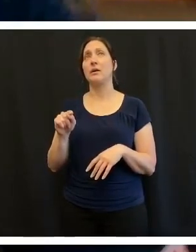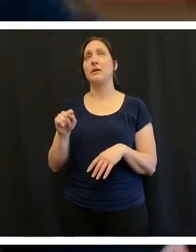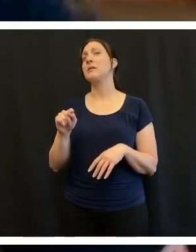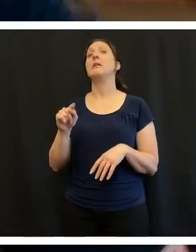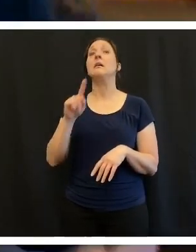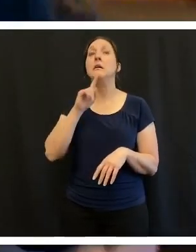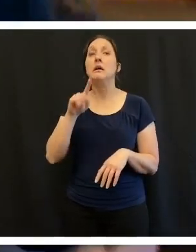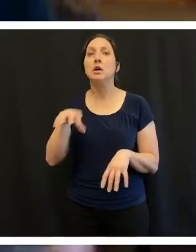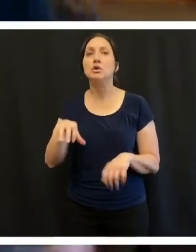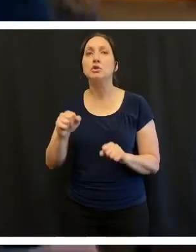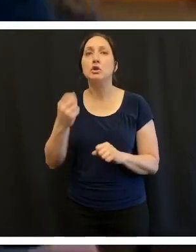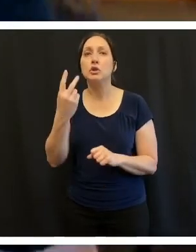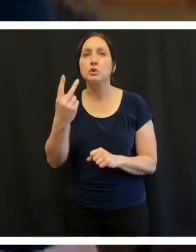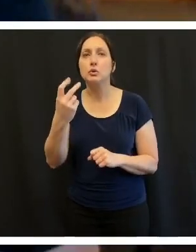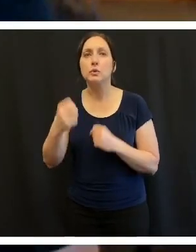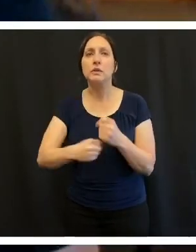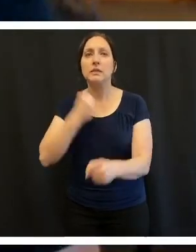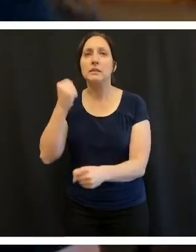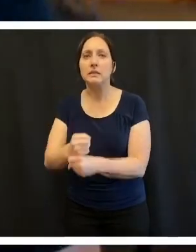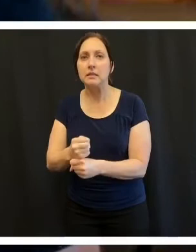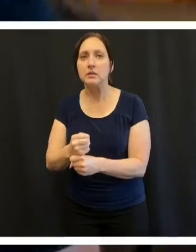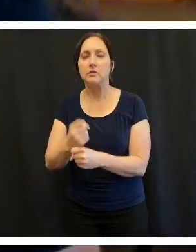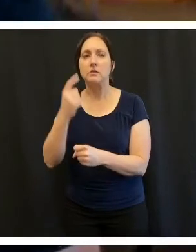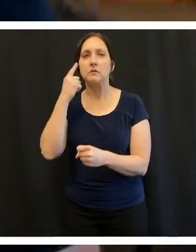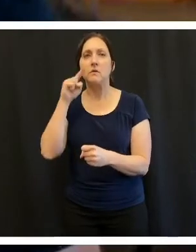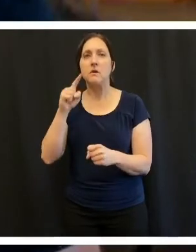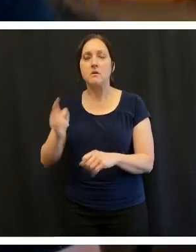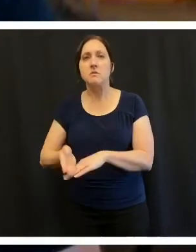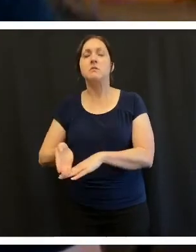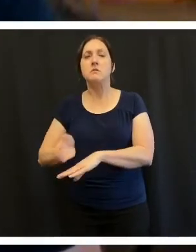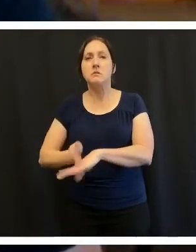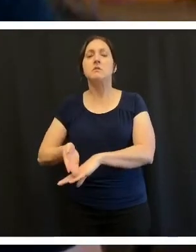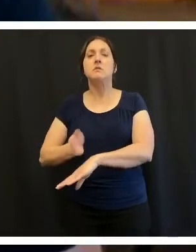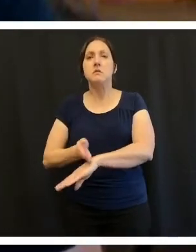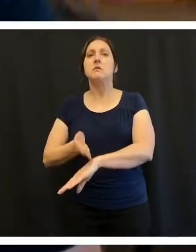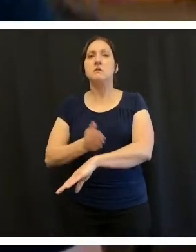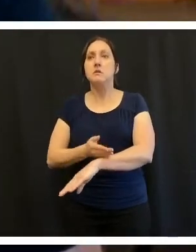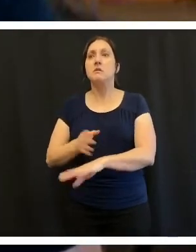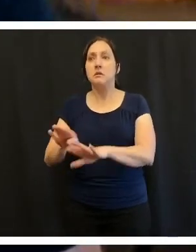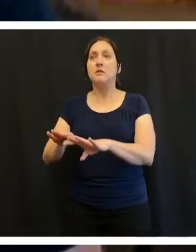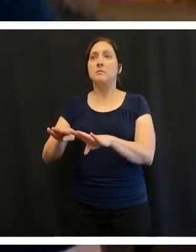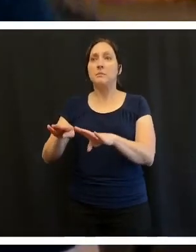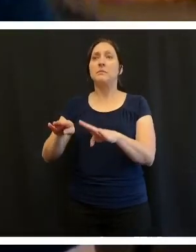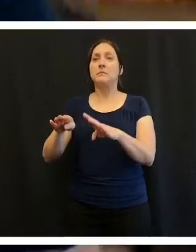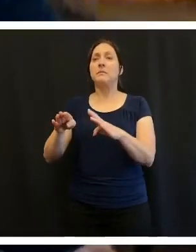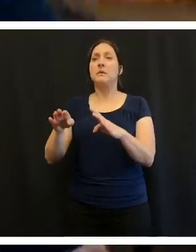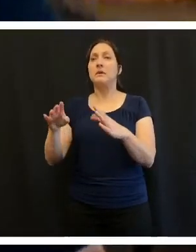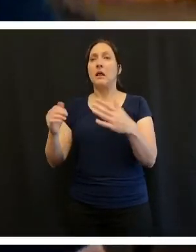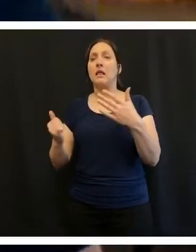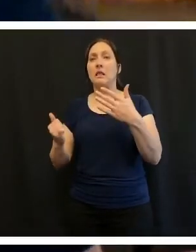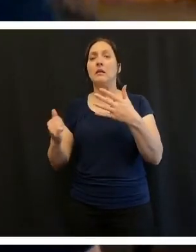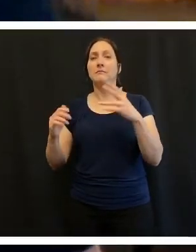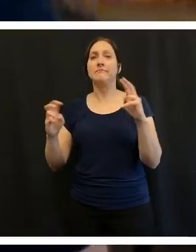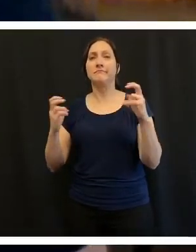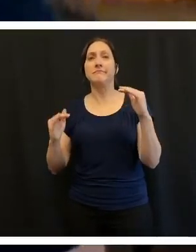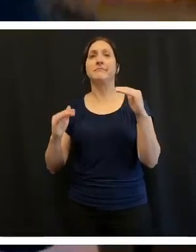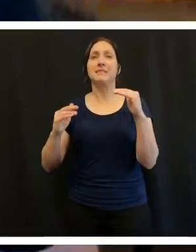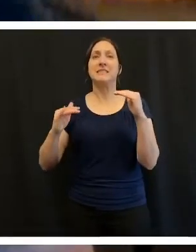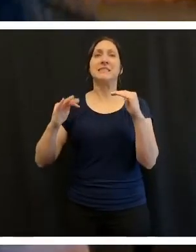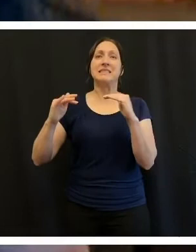of recovery to get those students back to where they were before the event happened.